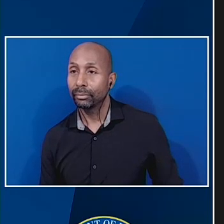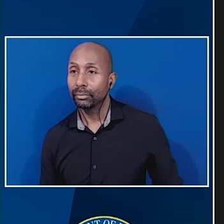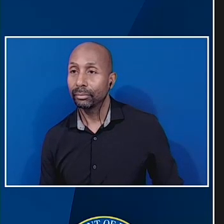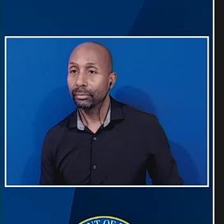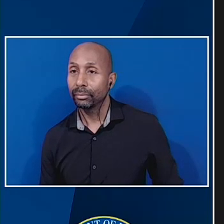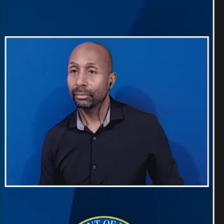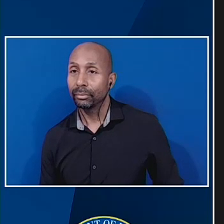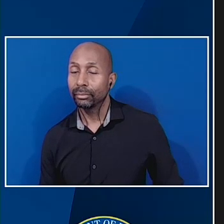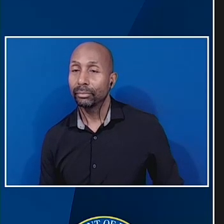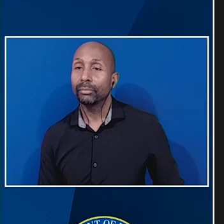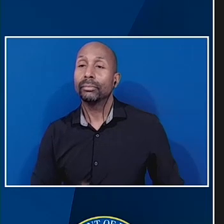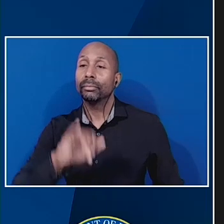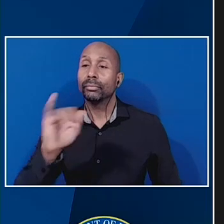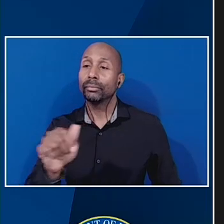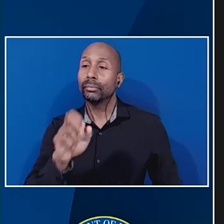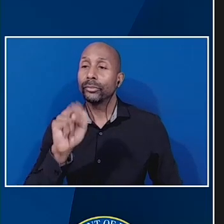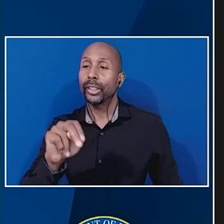Jason Lorgan is a thumbs down.